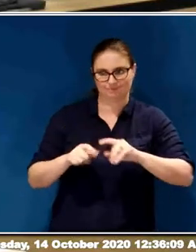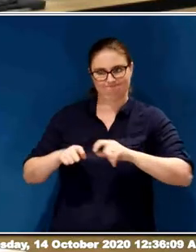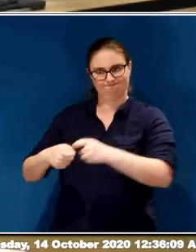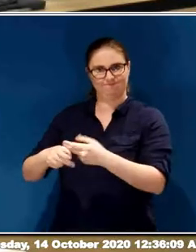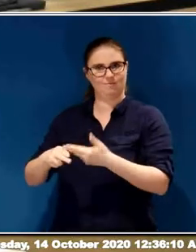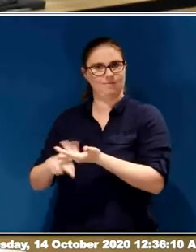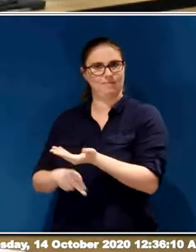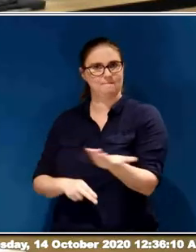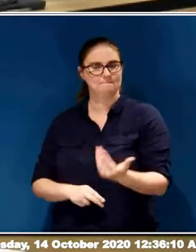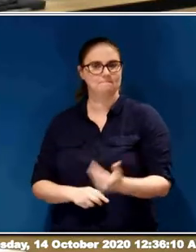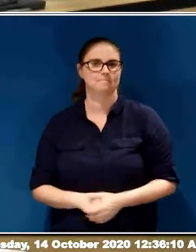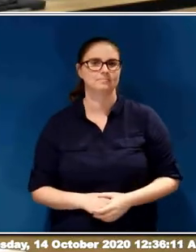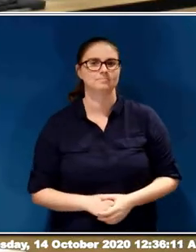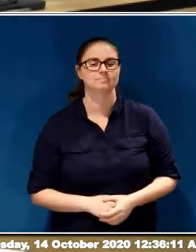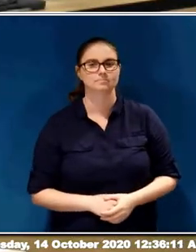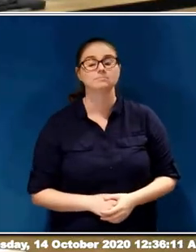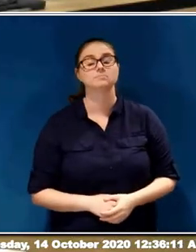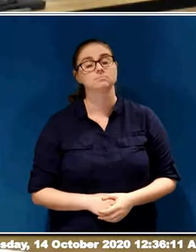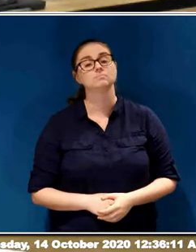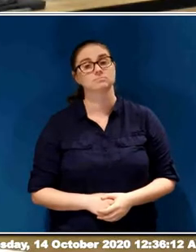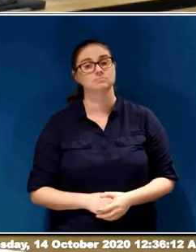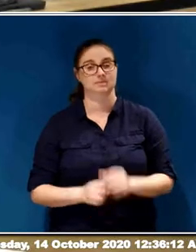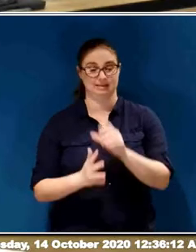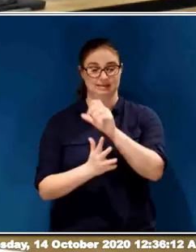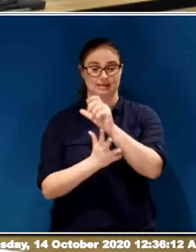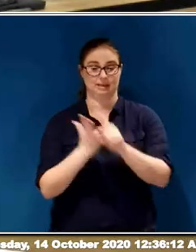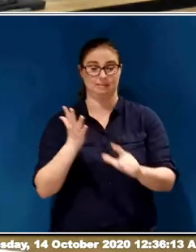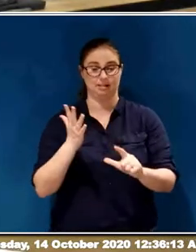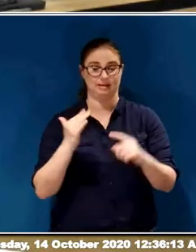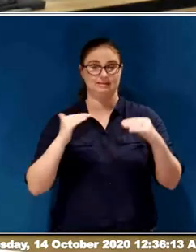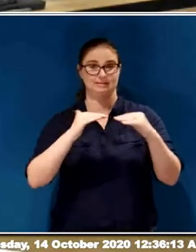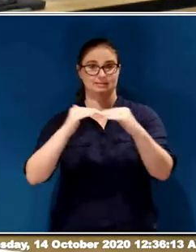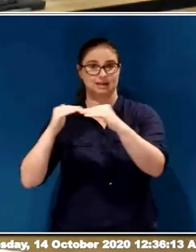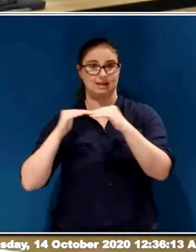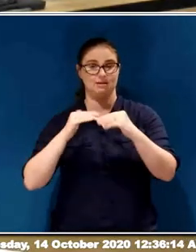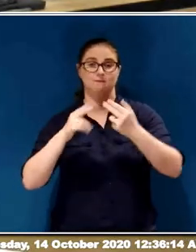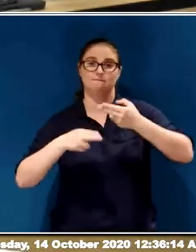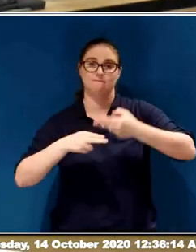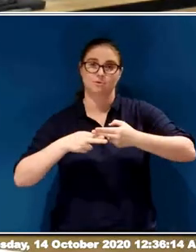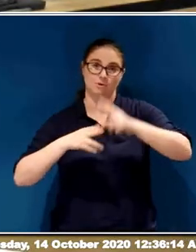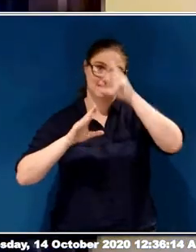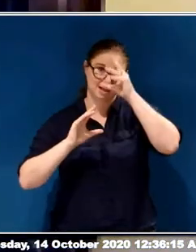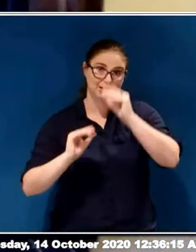provided at the national level. Yes. But beyond that?